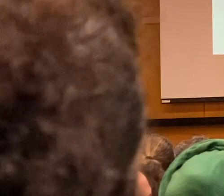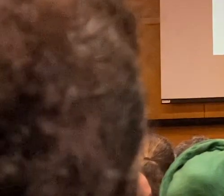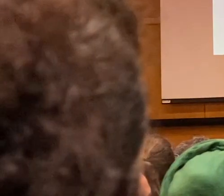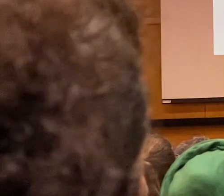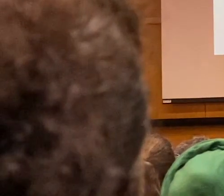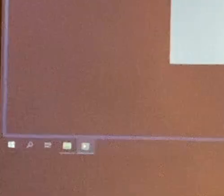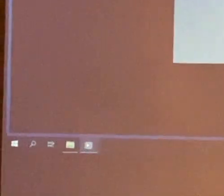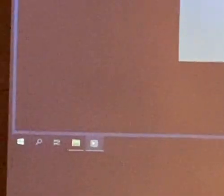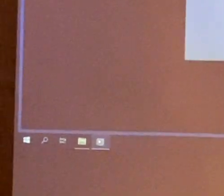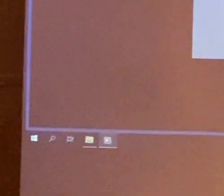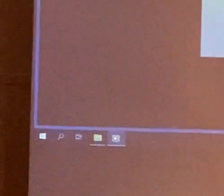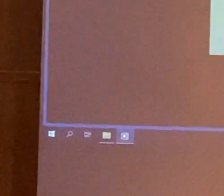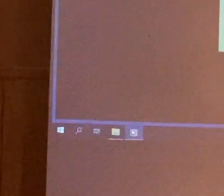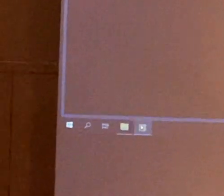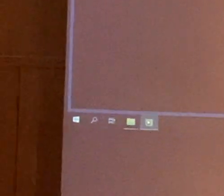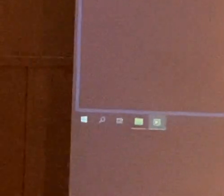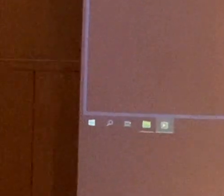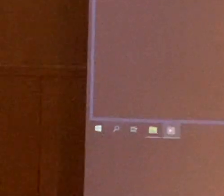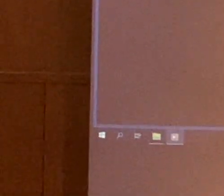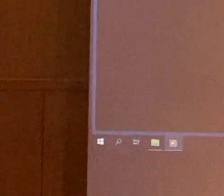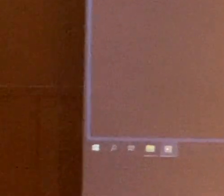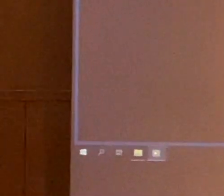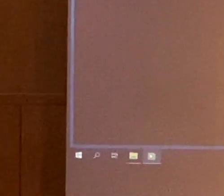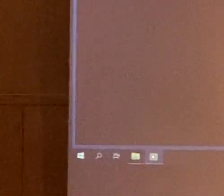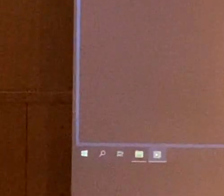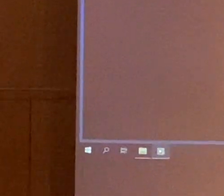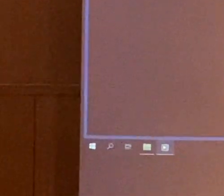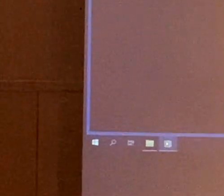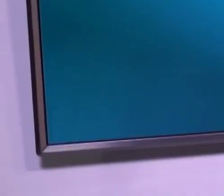in order to see how we can use their data for machine translation in the future.